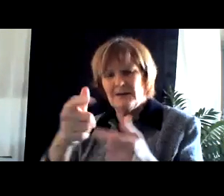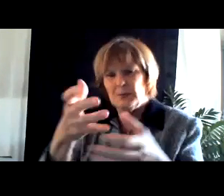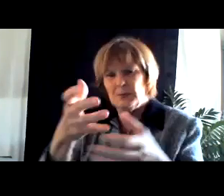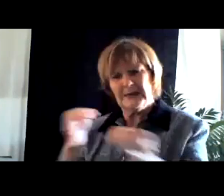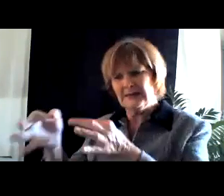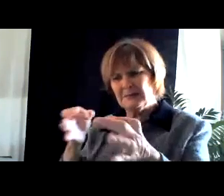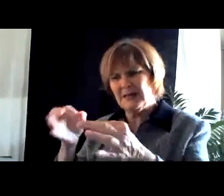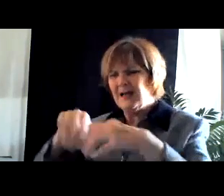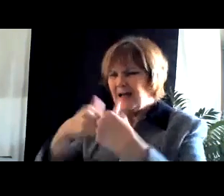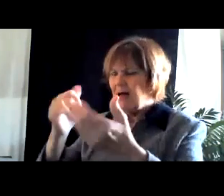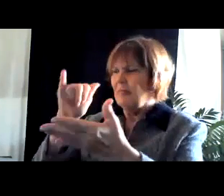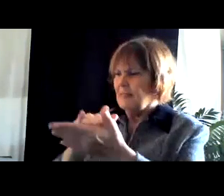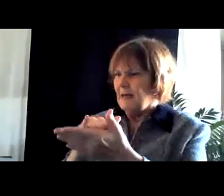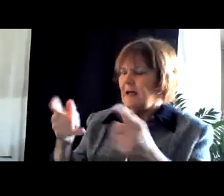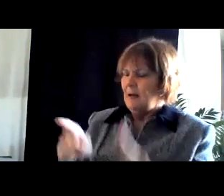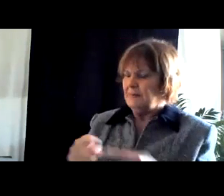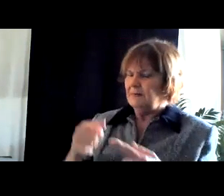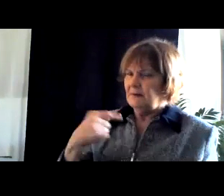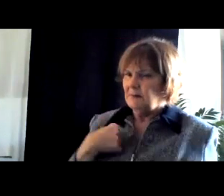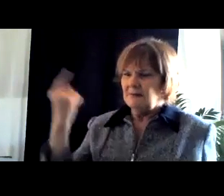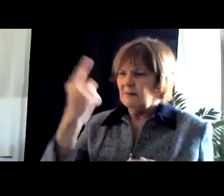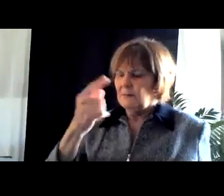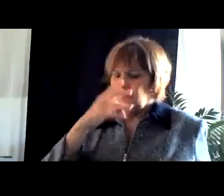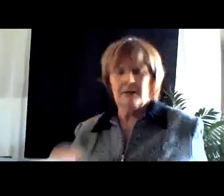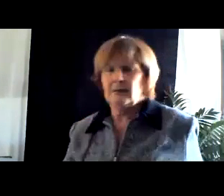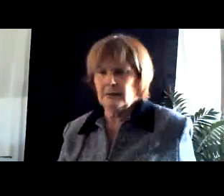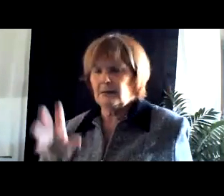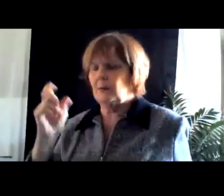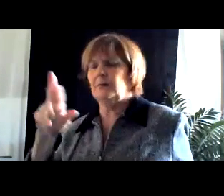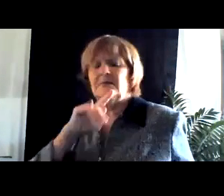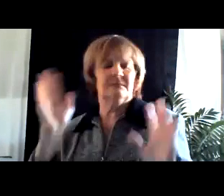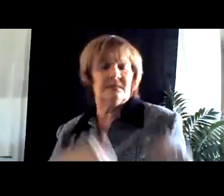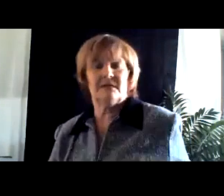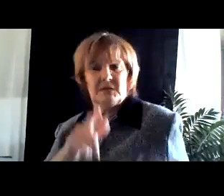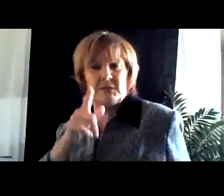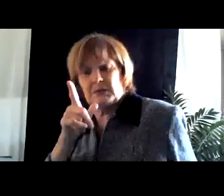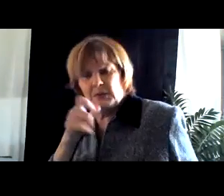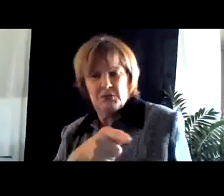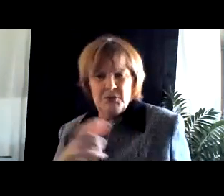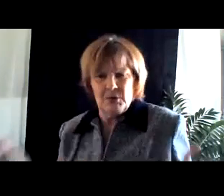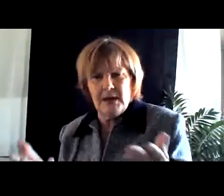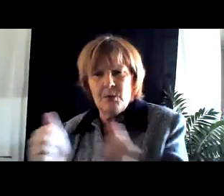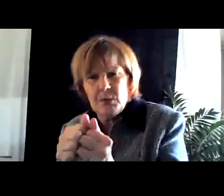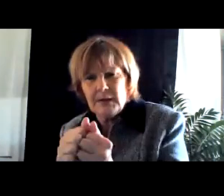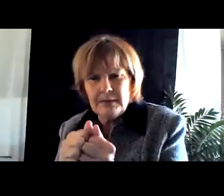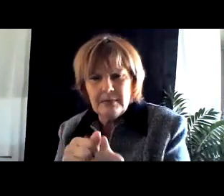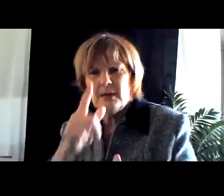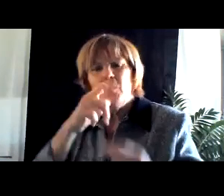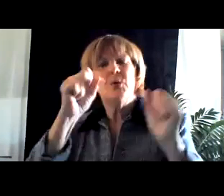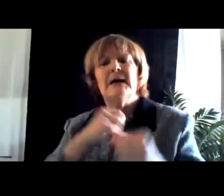and someone diminishes what you have to say, or they dismiss you and they ask you who you're here with. Who else can I talk to because they don't have the time